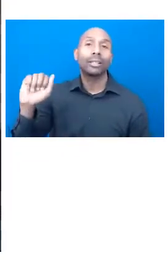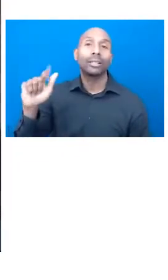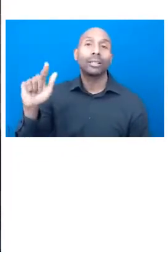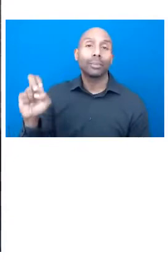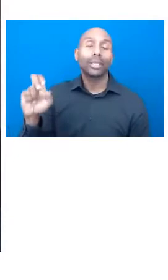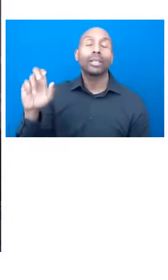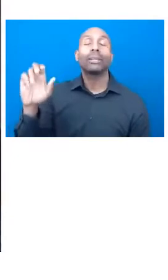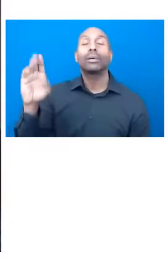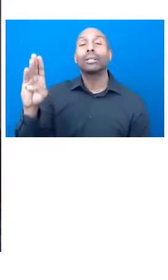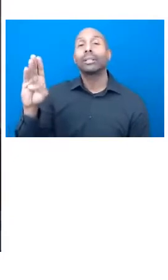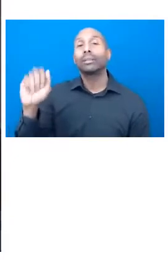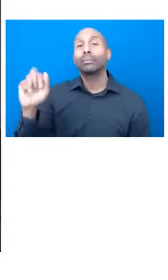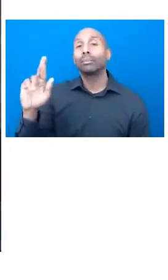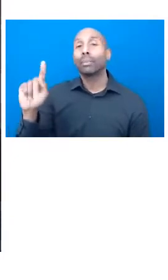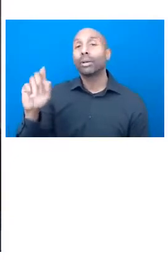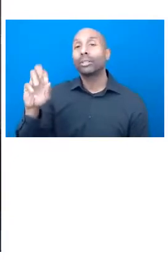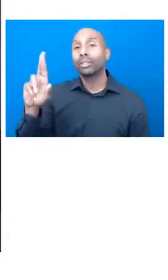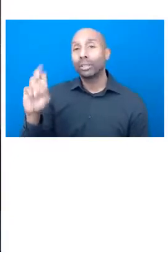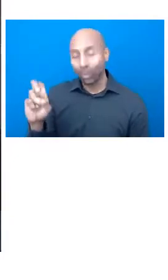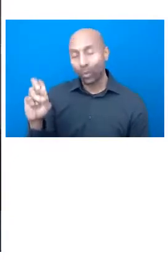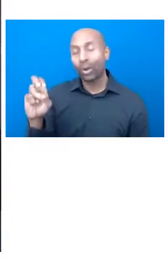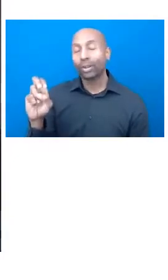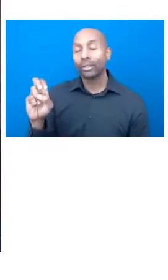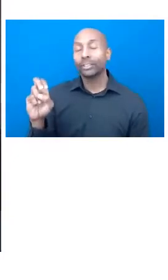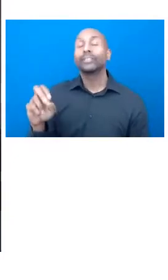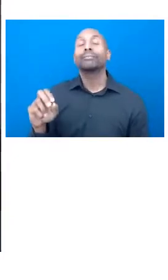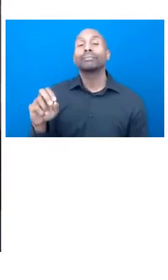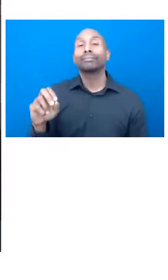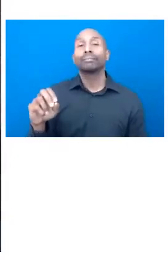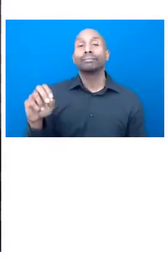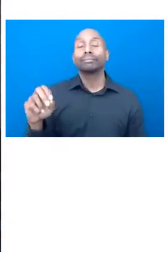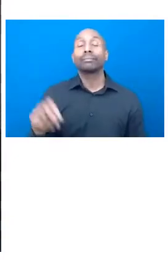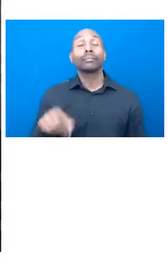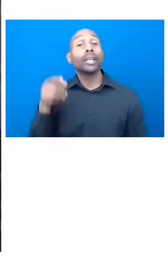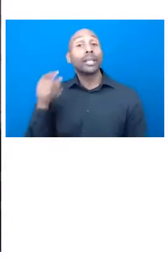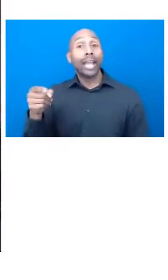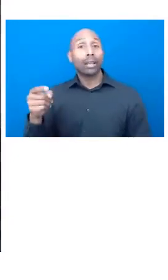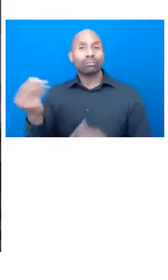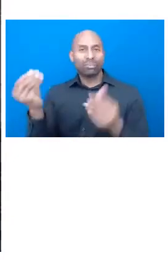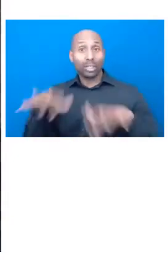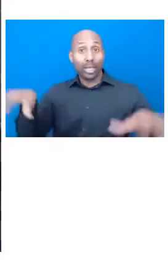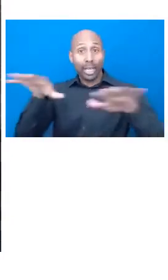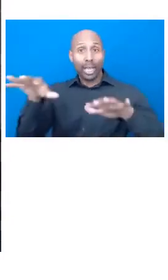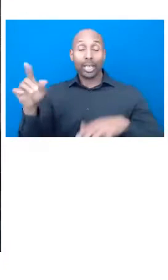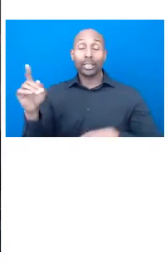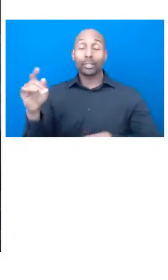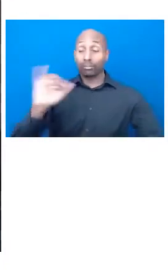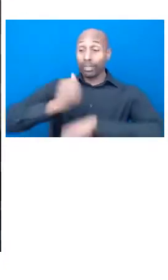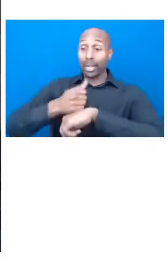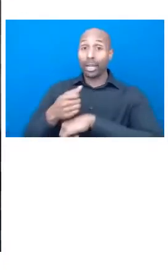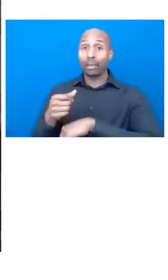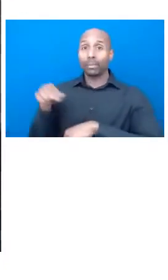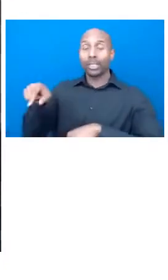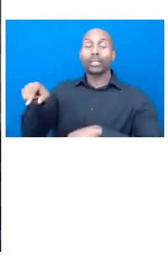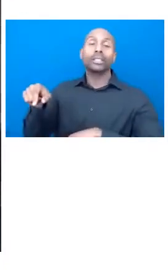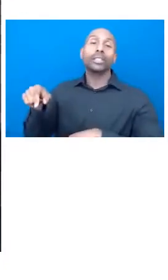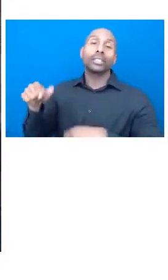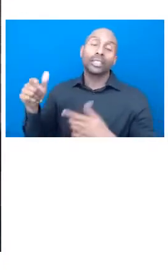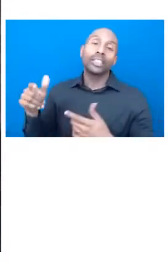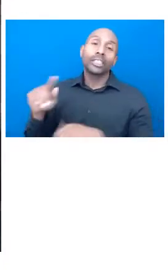The lands where The Peale and Baltimore are seated today are the ancestral lands of three tribes.